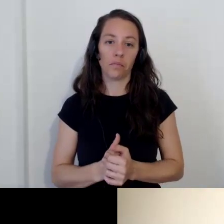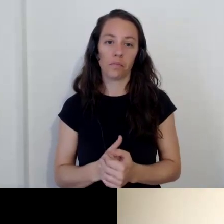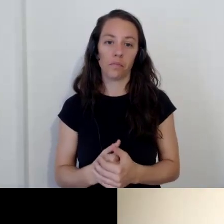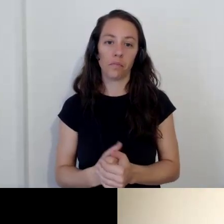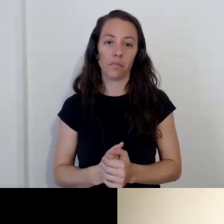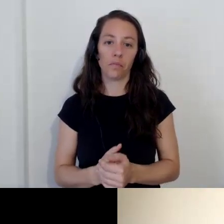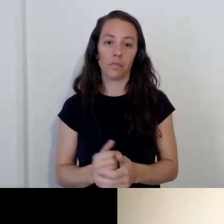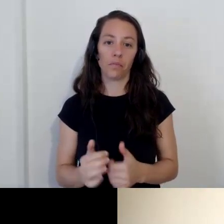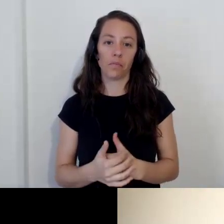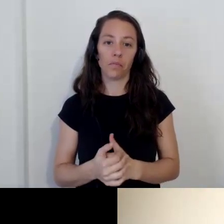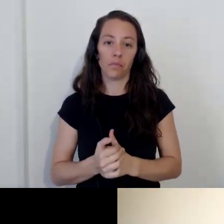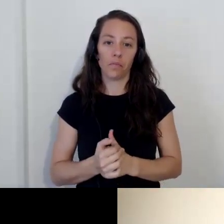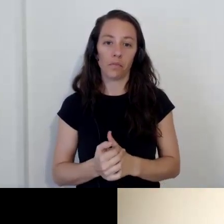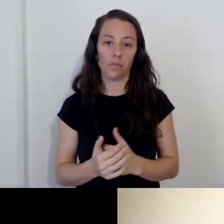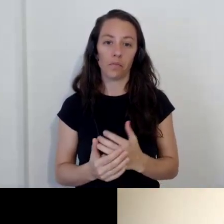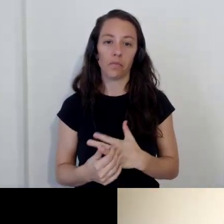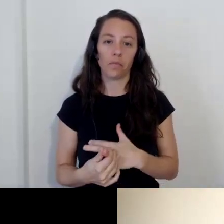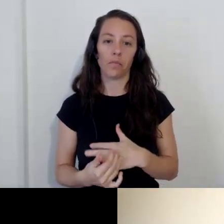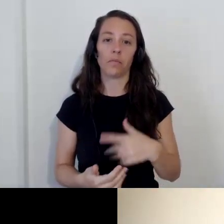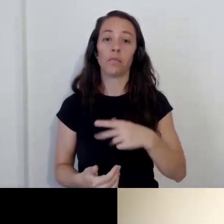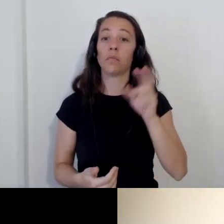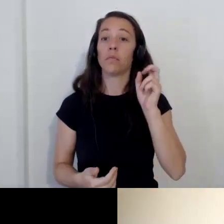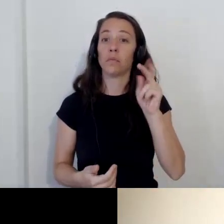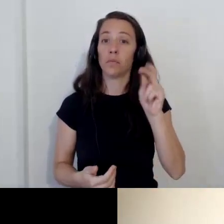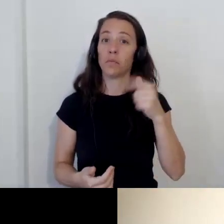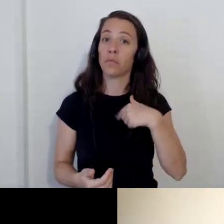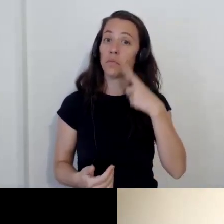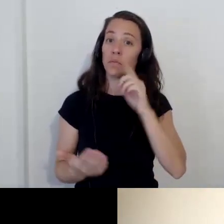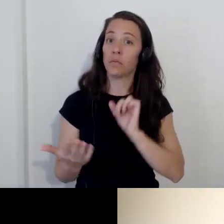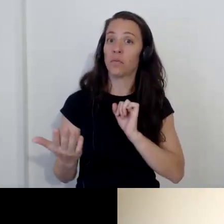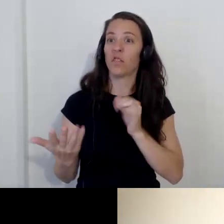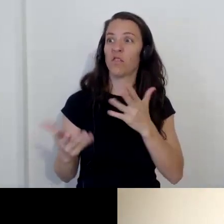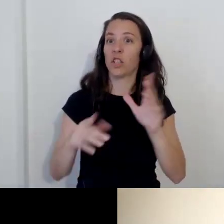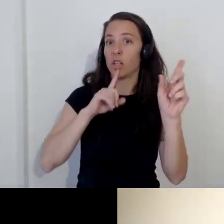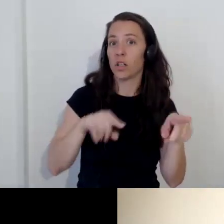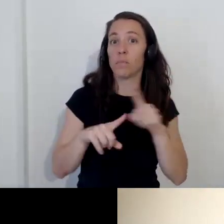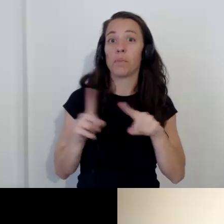you really already addressed this, but is talent training limited to graphic design